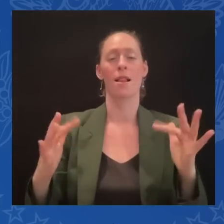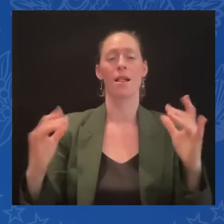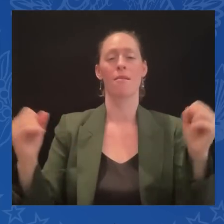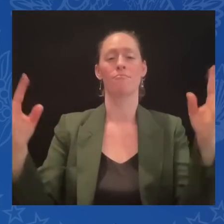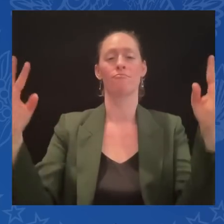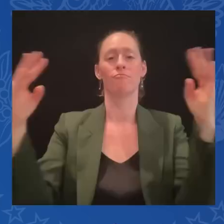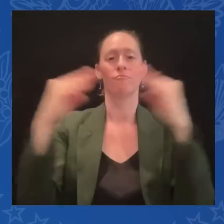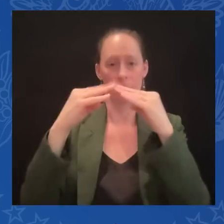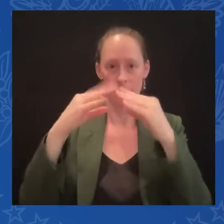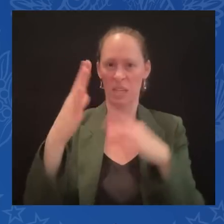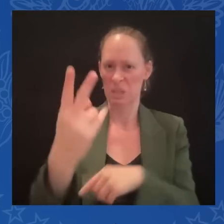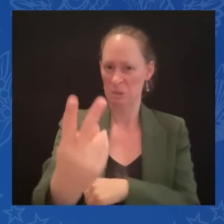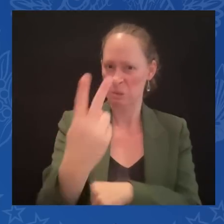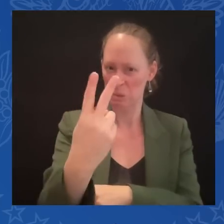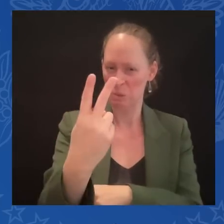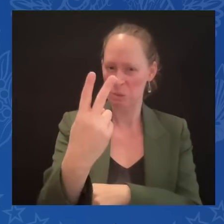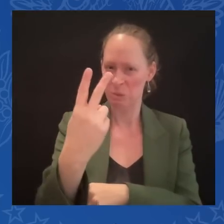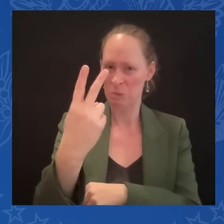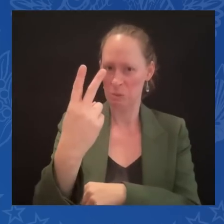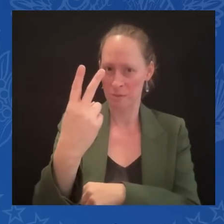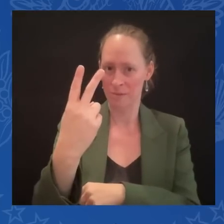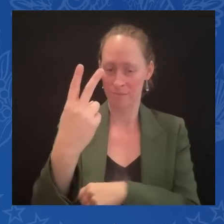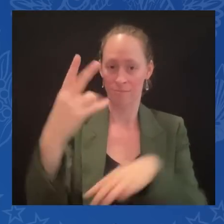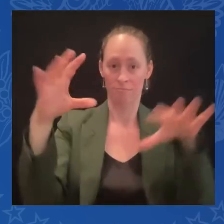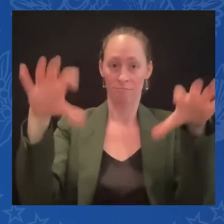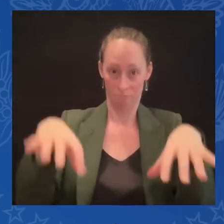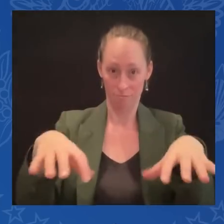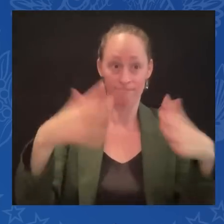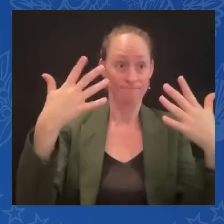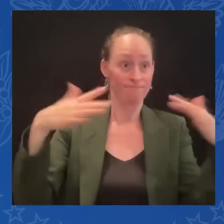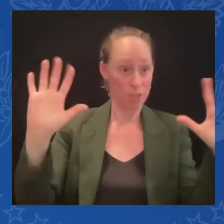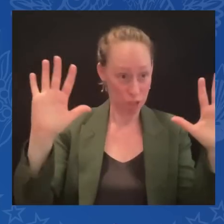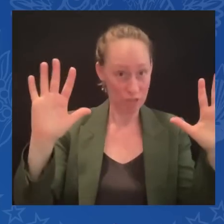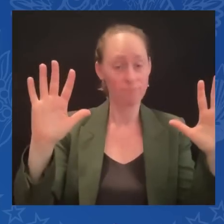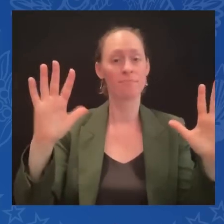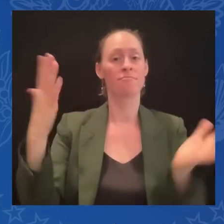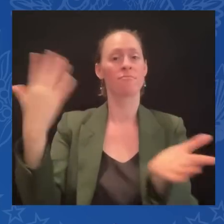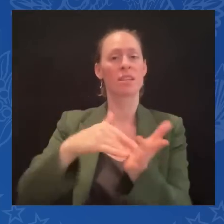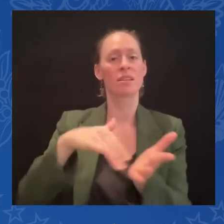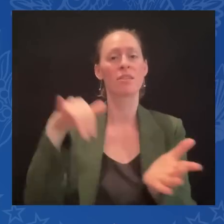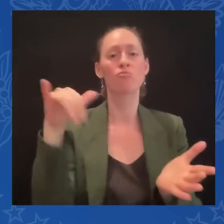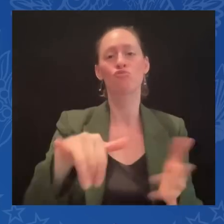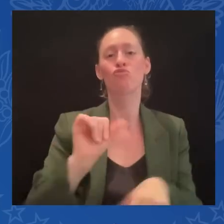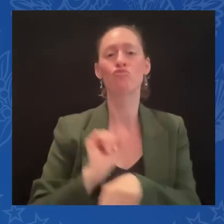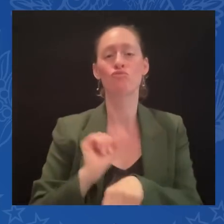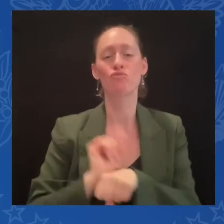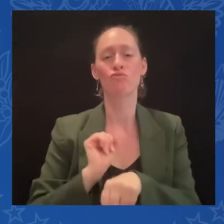Near Syracuse, Micron is investing up to $100 billion over the next 20 years, beginning now.